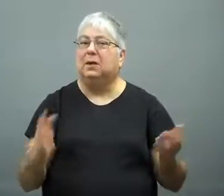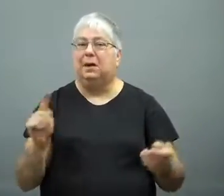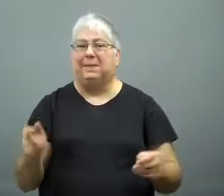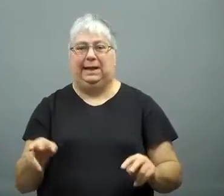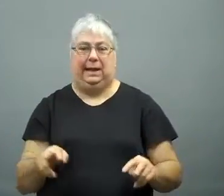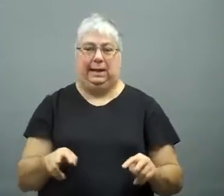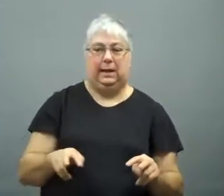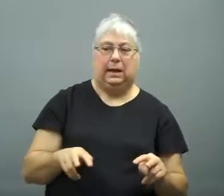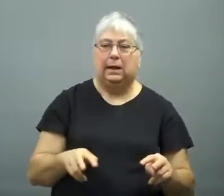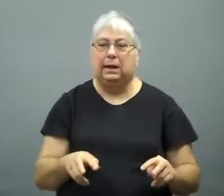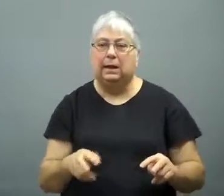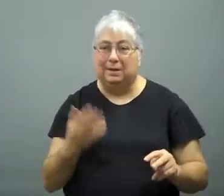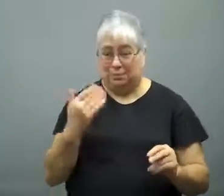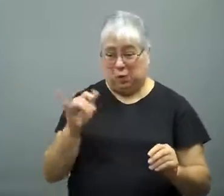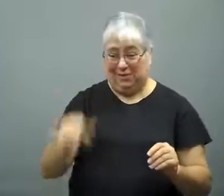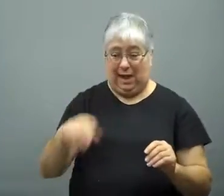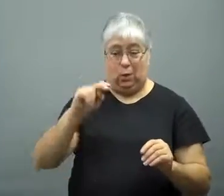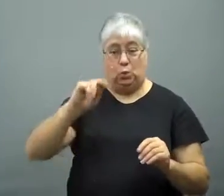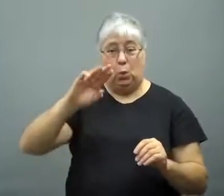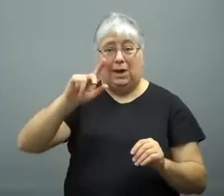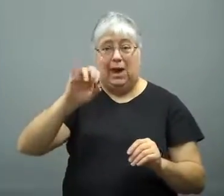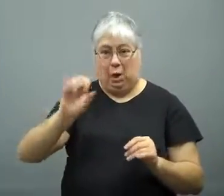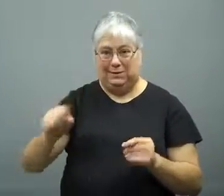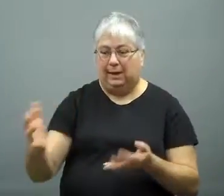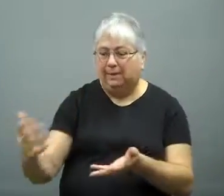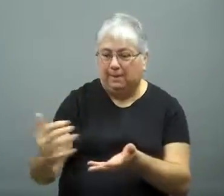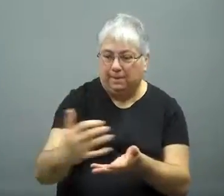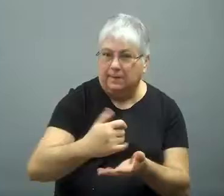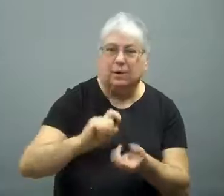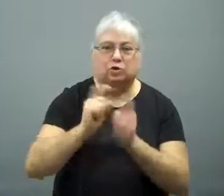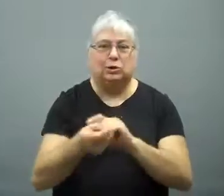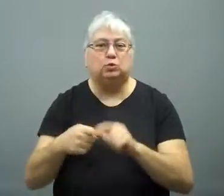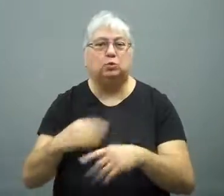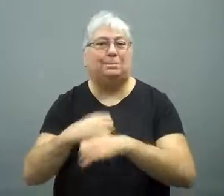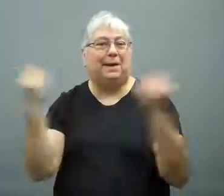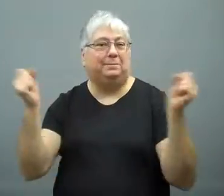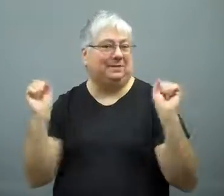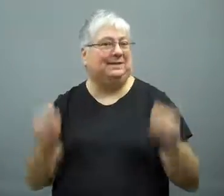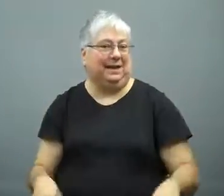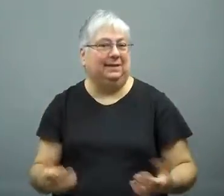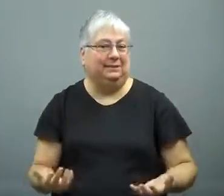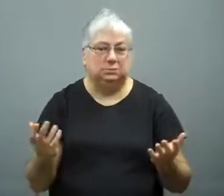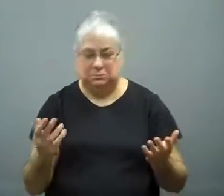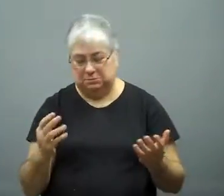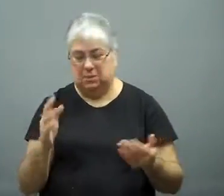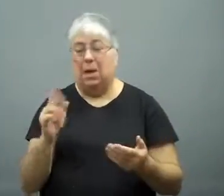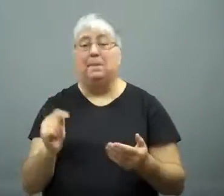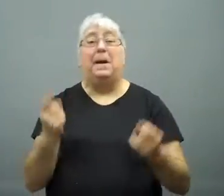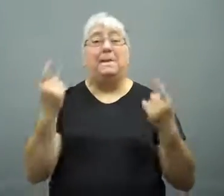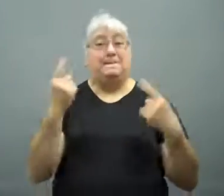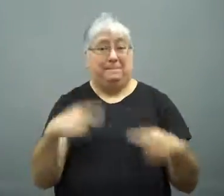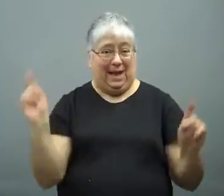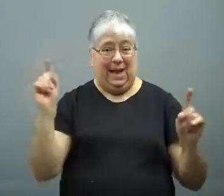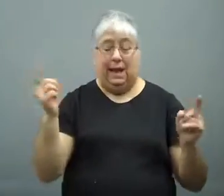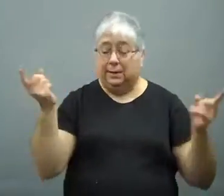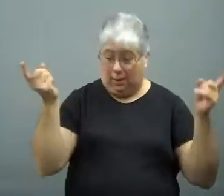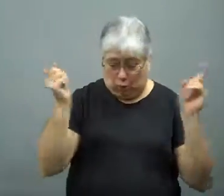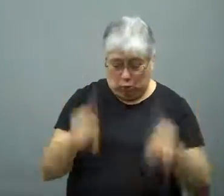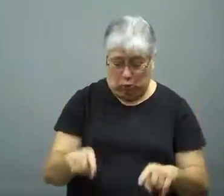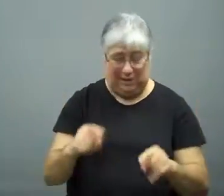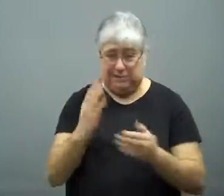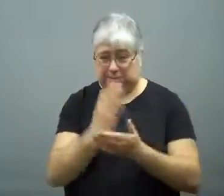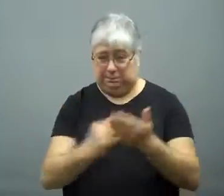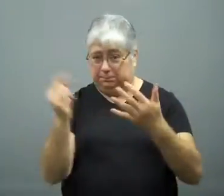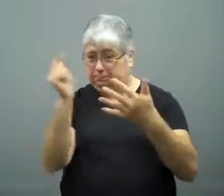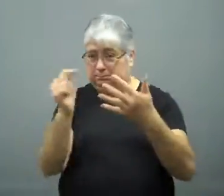That was met with skepticism as the material can be used for weapons.